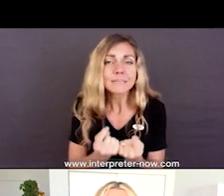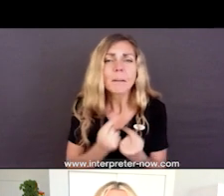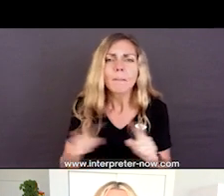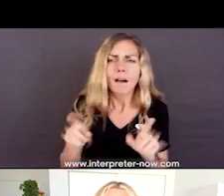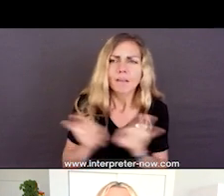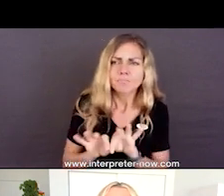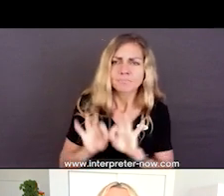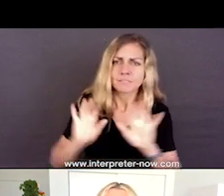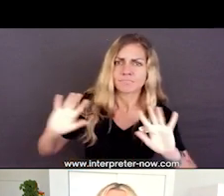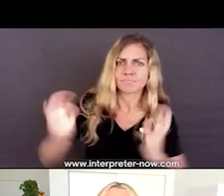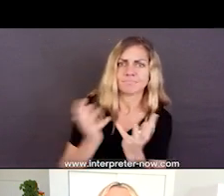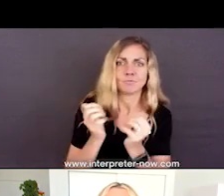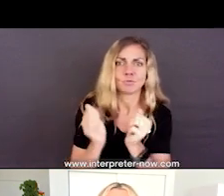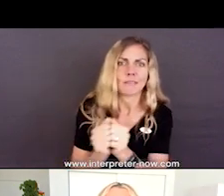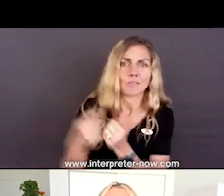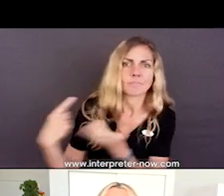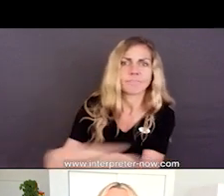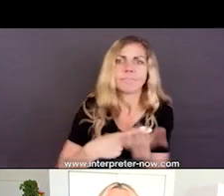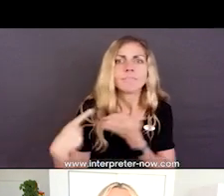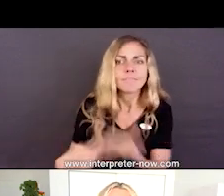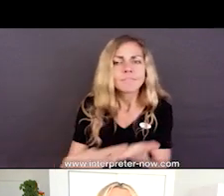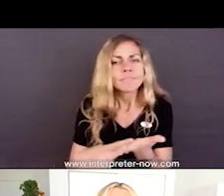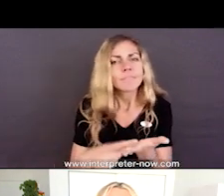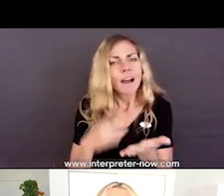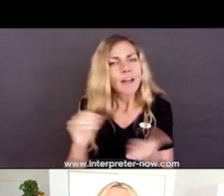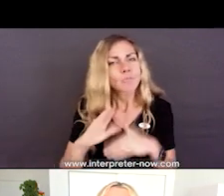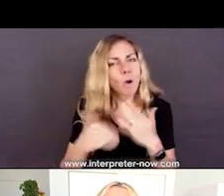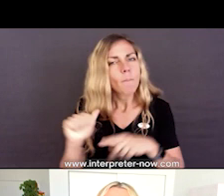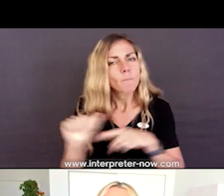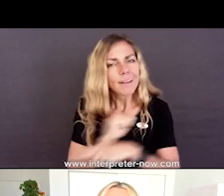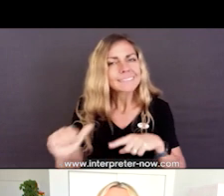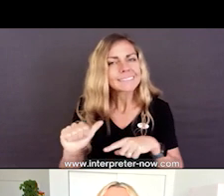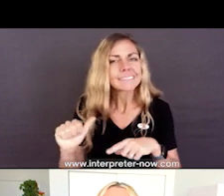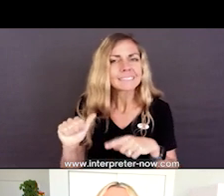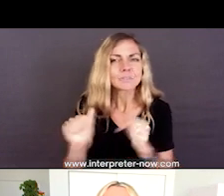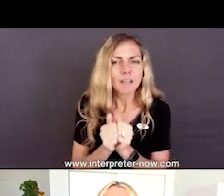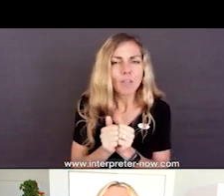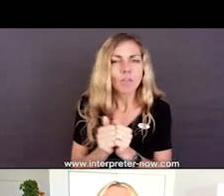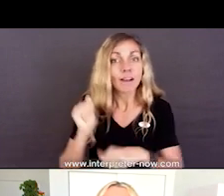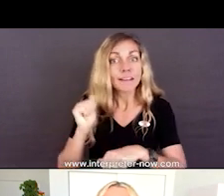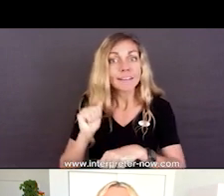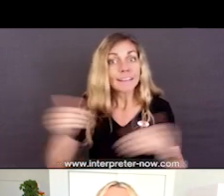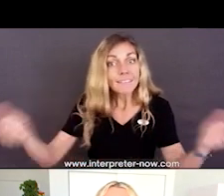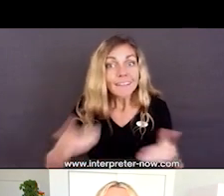So that you are all practicing and calling each other and inviting each other to call